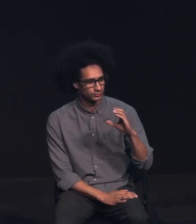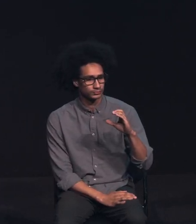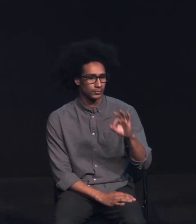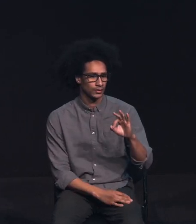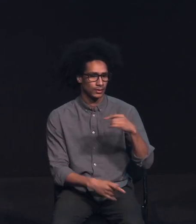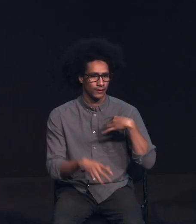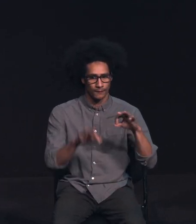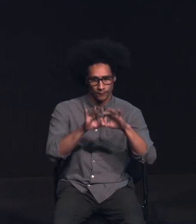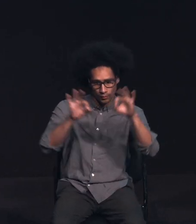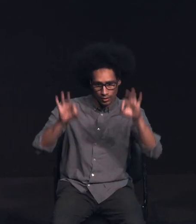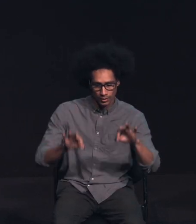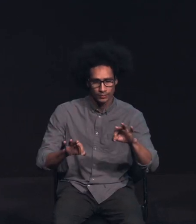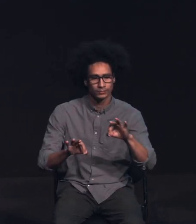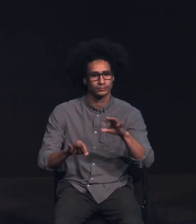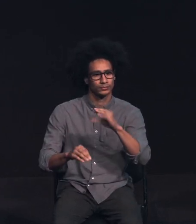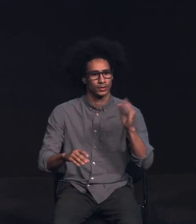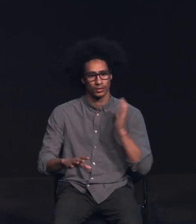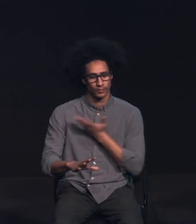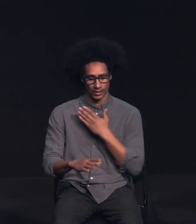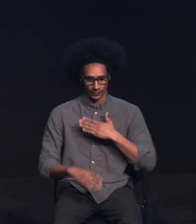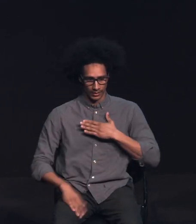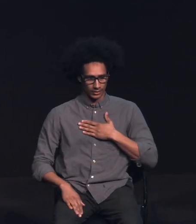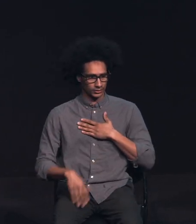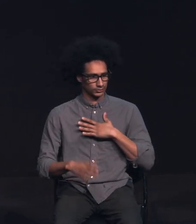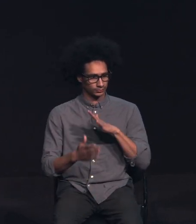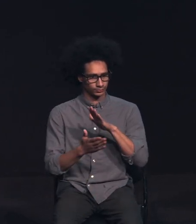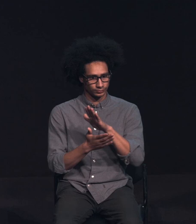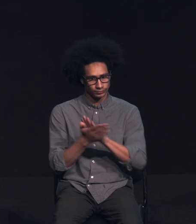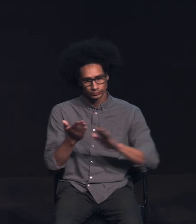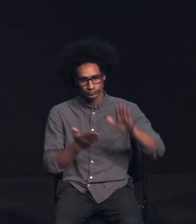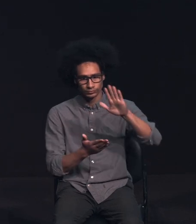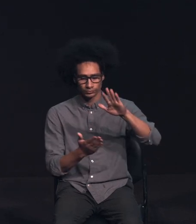and by my scholarly interest, but I am also a visual artist